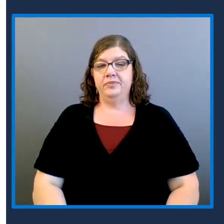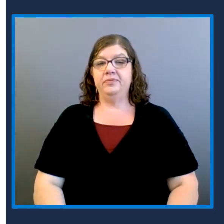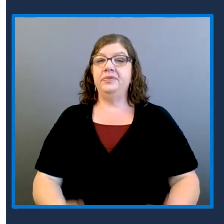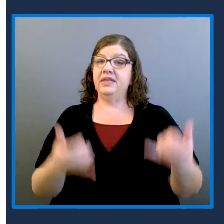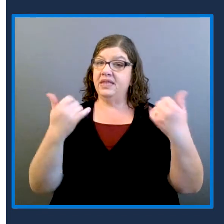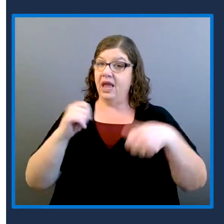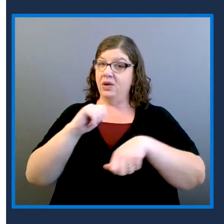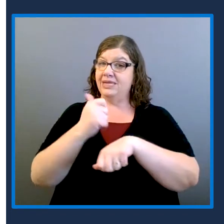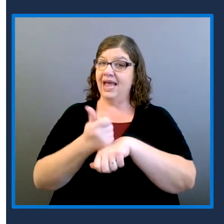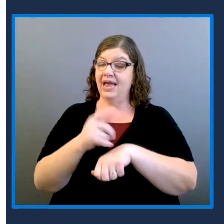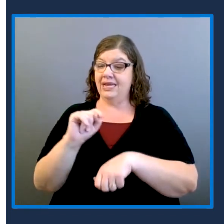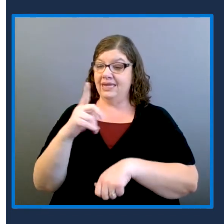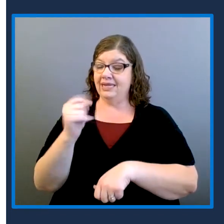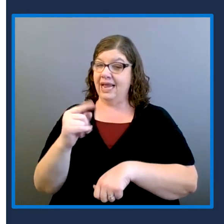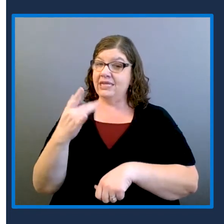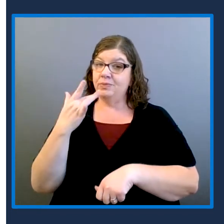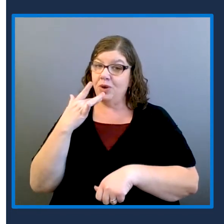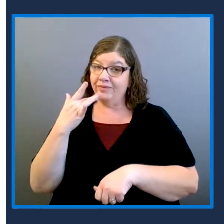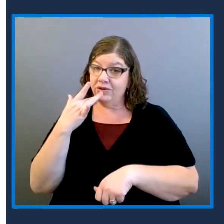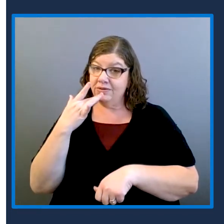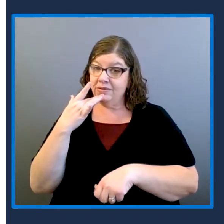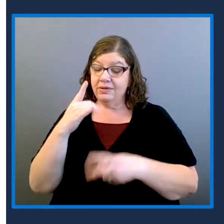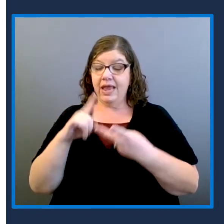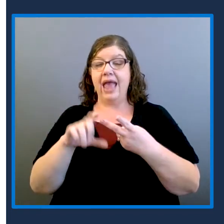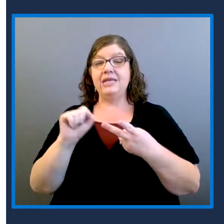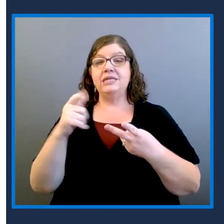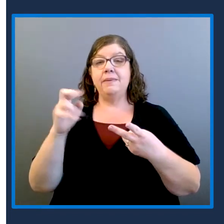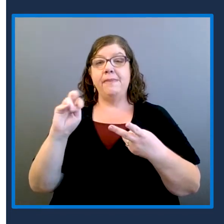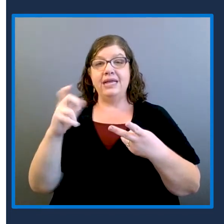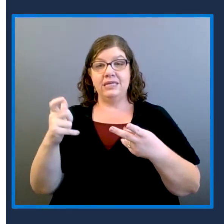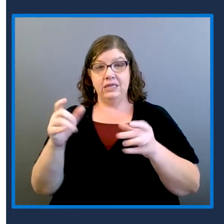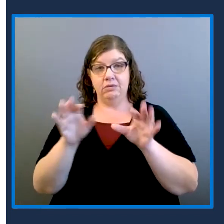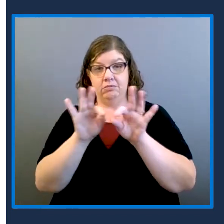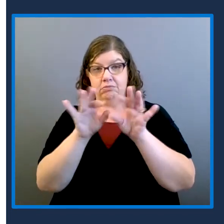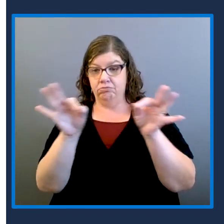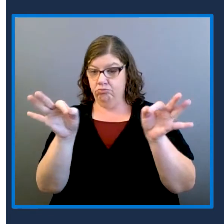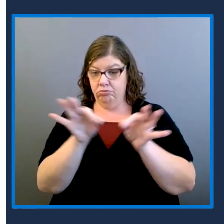now we're going to go ahead and set our text preferences and our text spacing again all